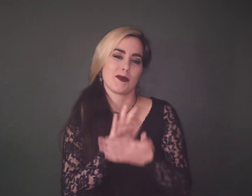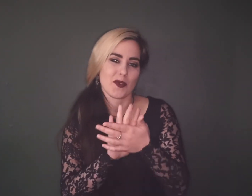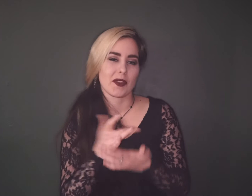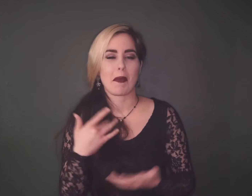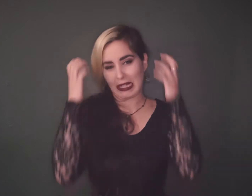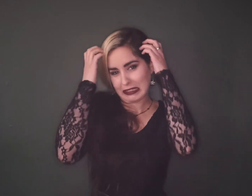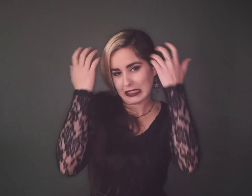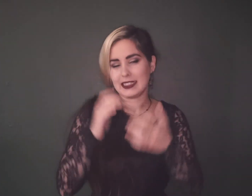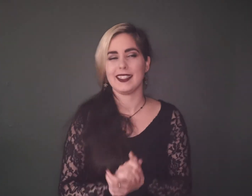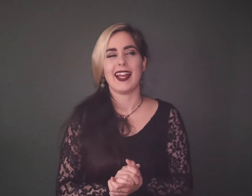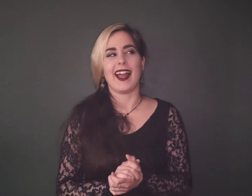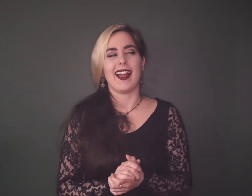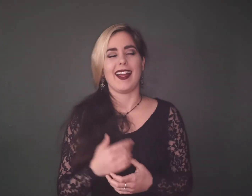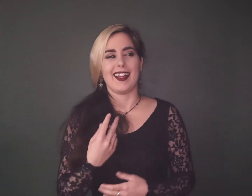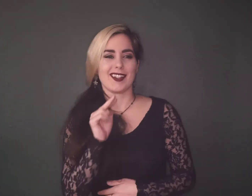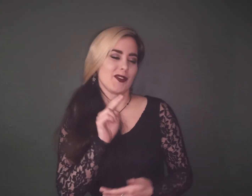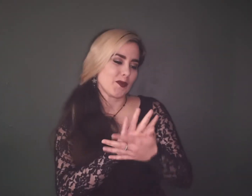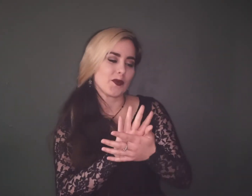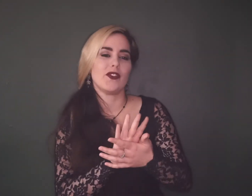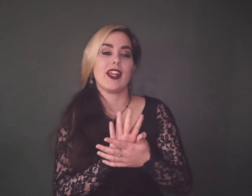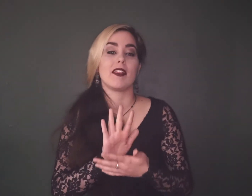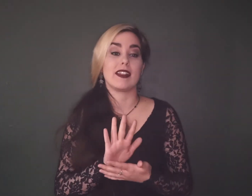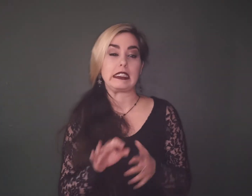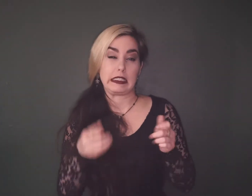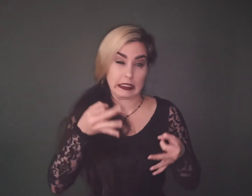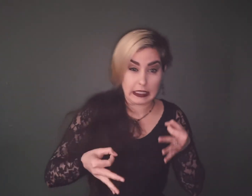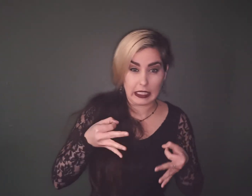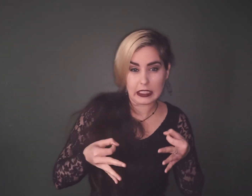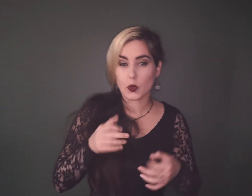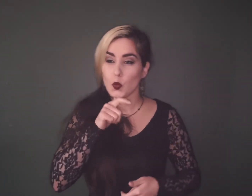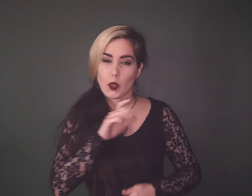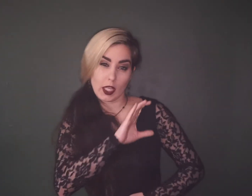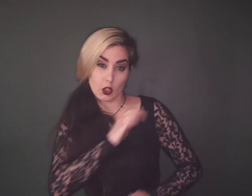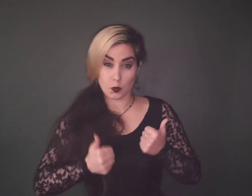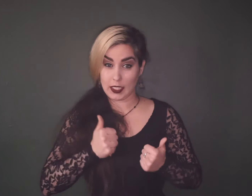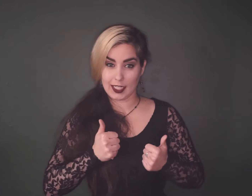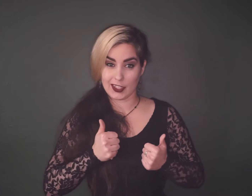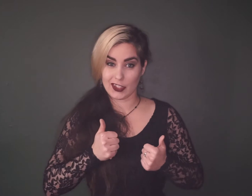...Typically a Disney film and then for that movie we would decide and assign characters!